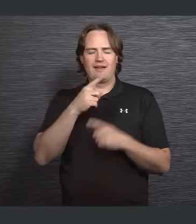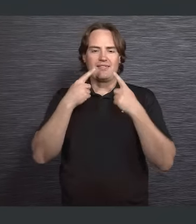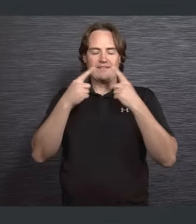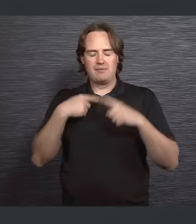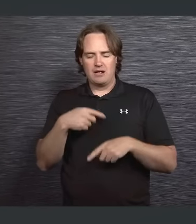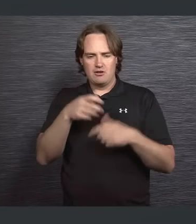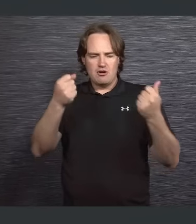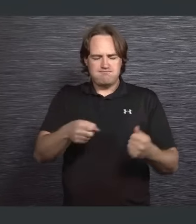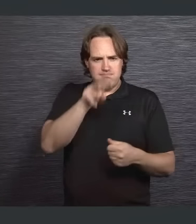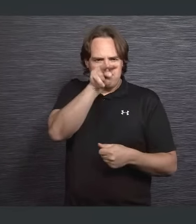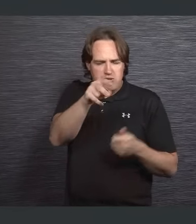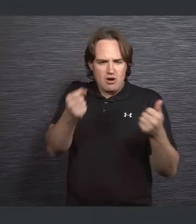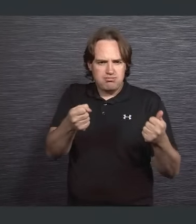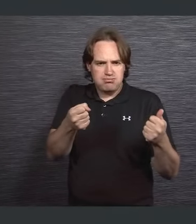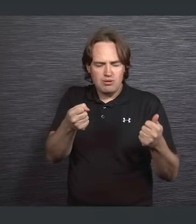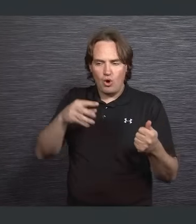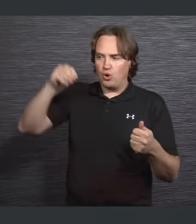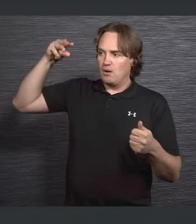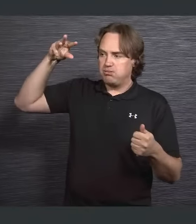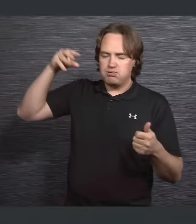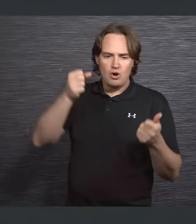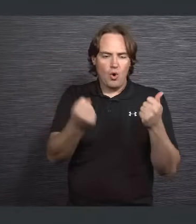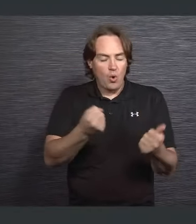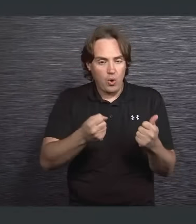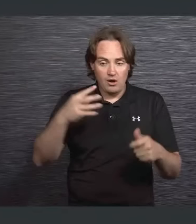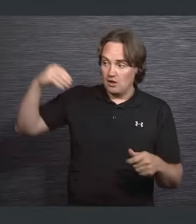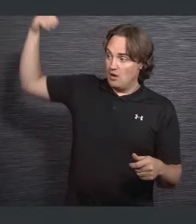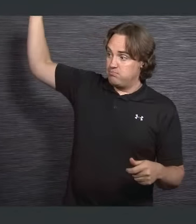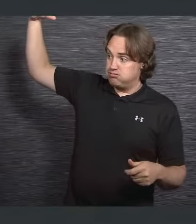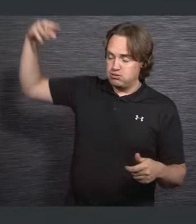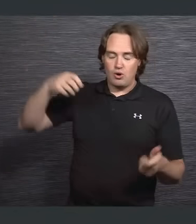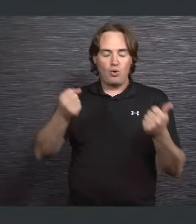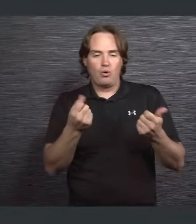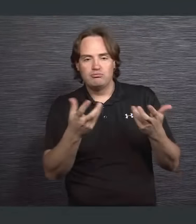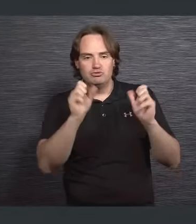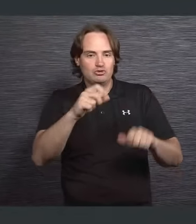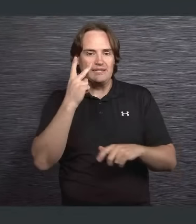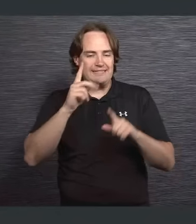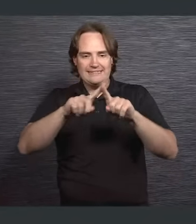The POV angle inside the car, which, again, because of confined spaces, you couldn't do normally.